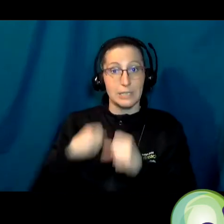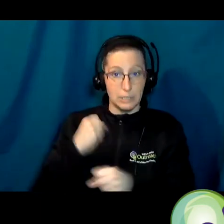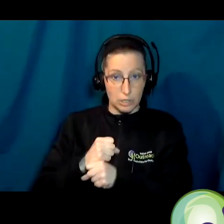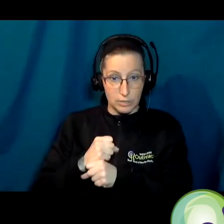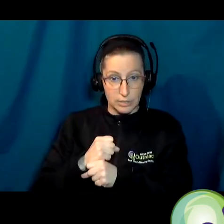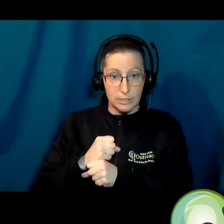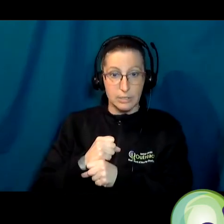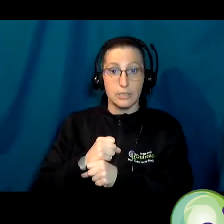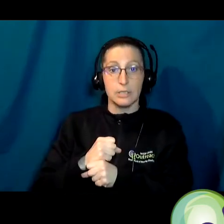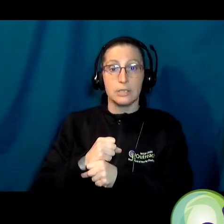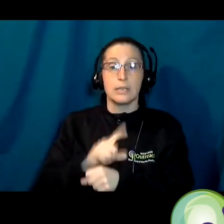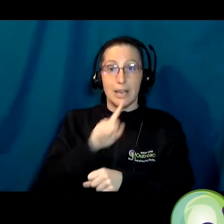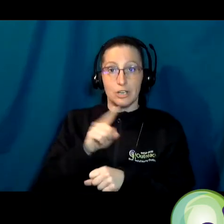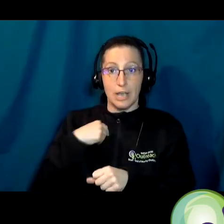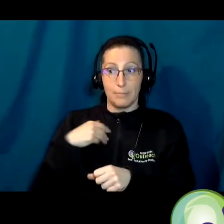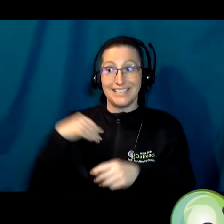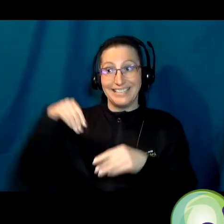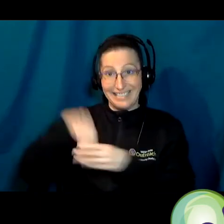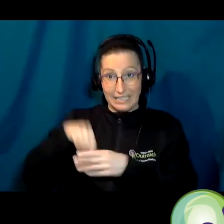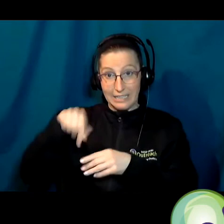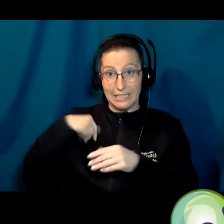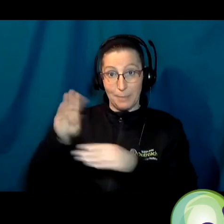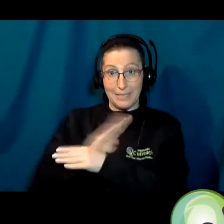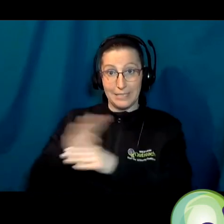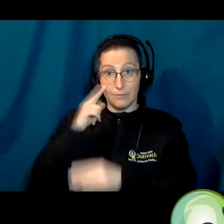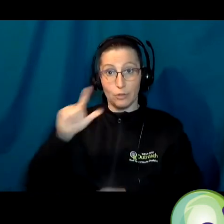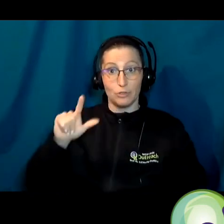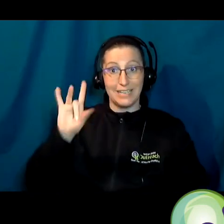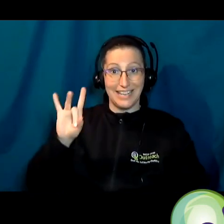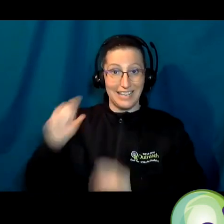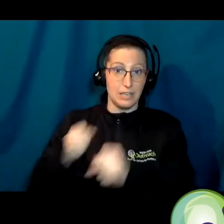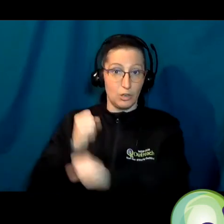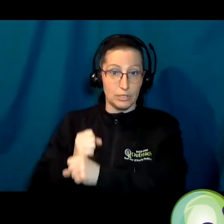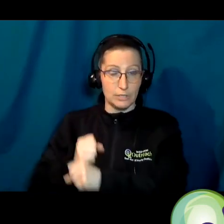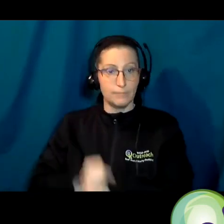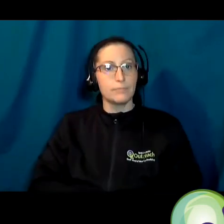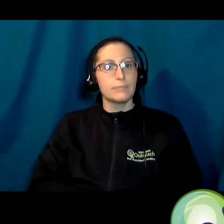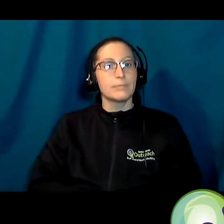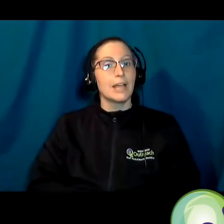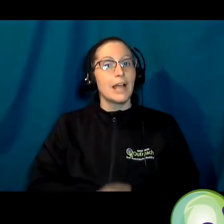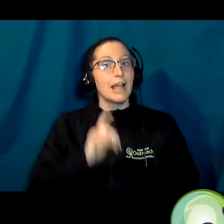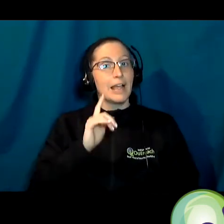I have actually been with Plastic Ingenuity for 28. Heidi: Which later on will tell us when we get to the